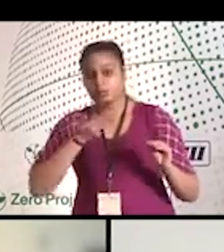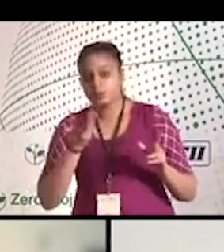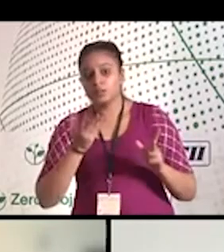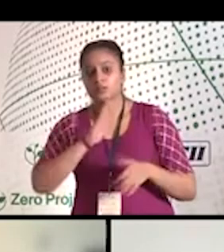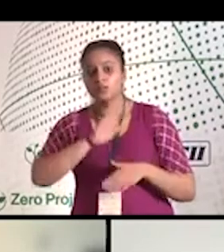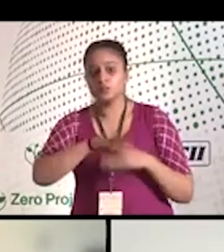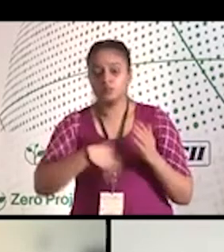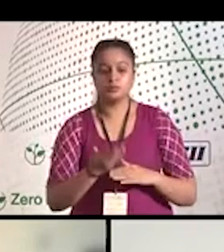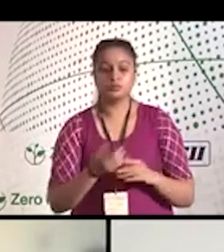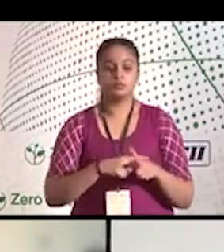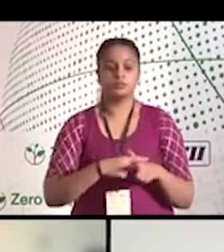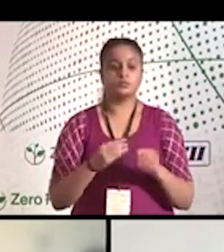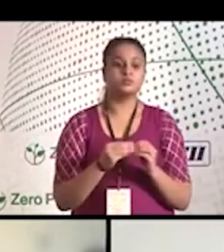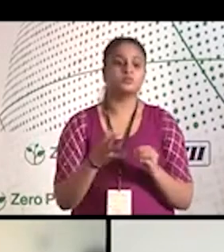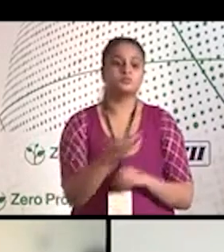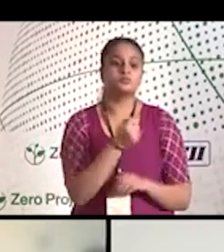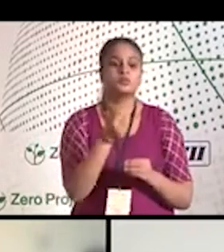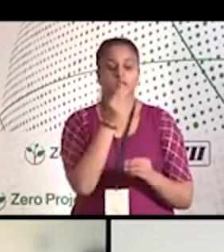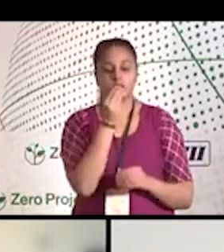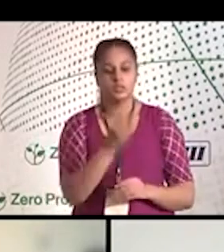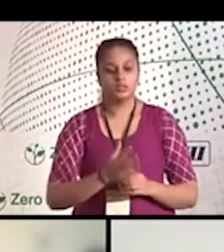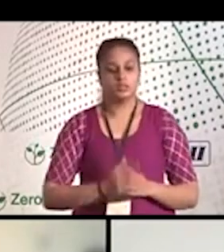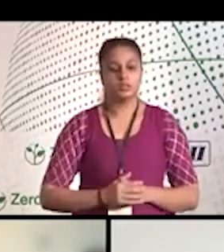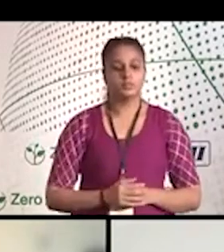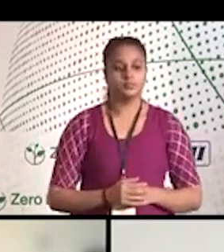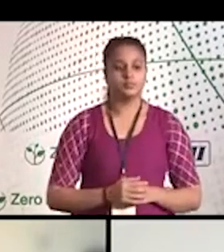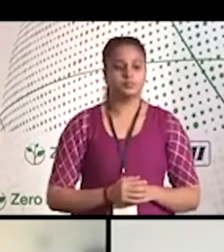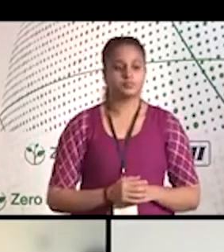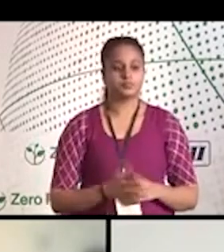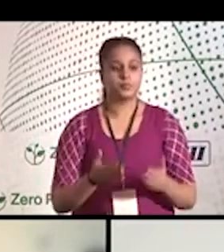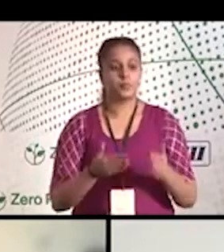You bring up a really good point. Another real barrier is their soft skills.